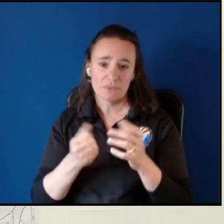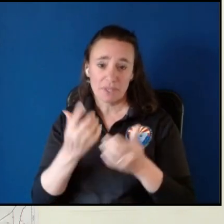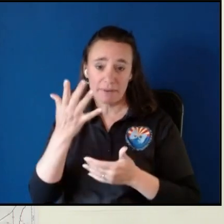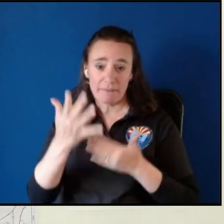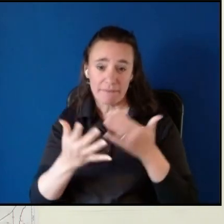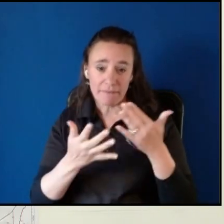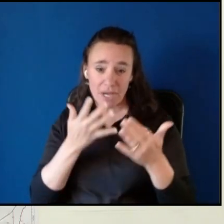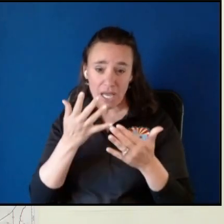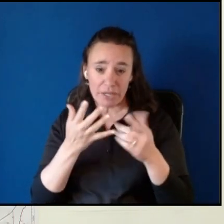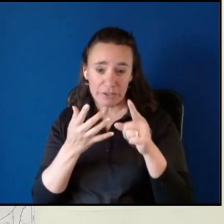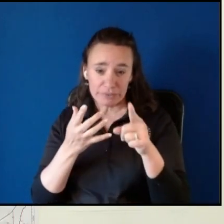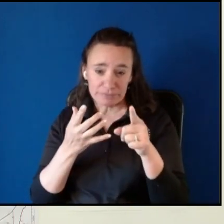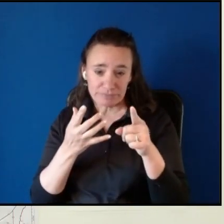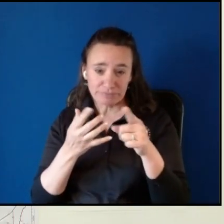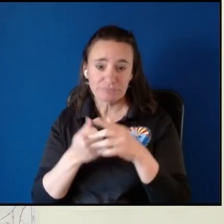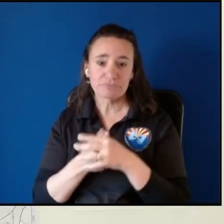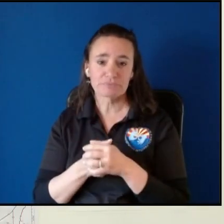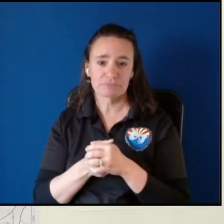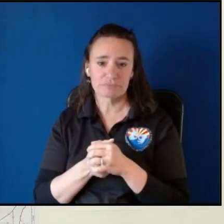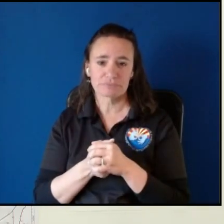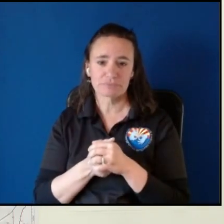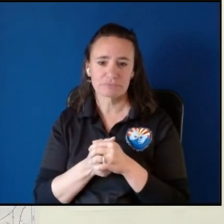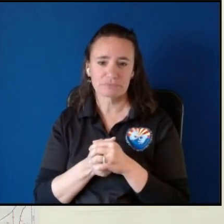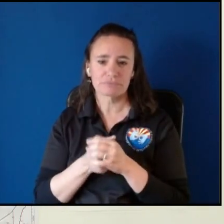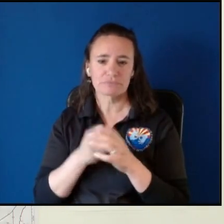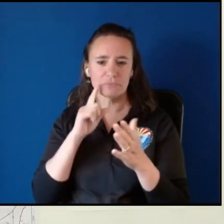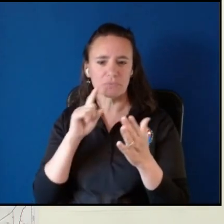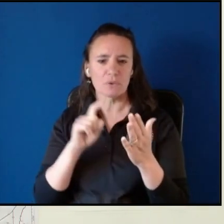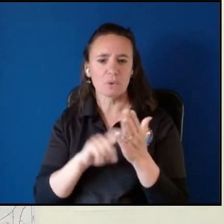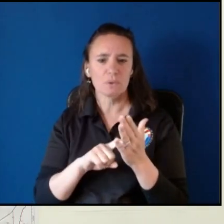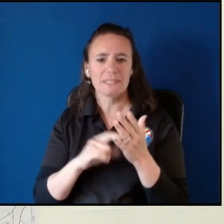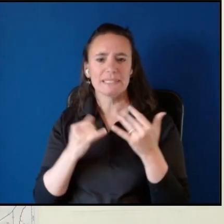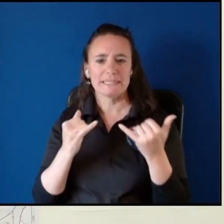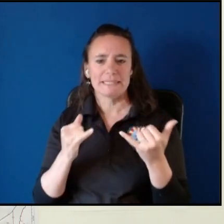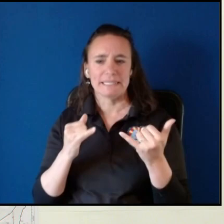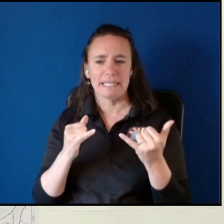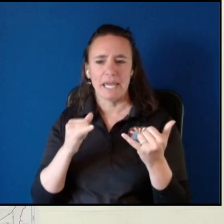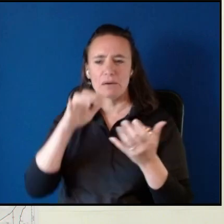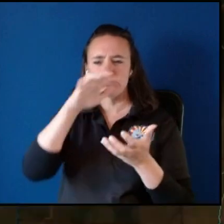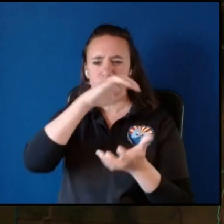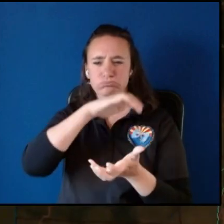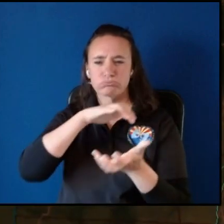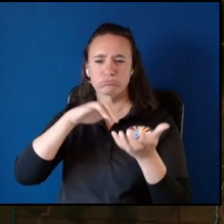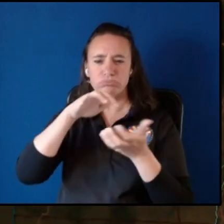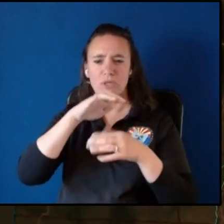and you can see that today we have low clouds on the eastern and the western side of the Sangre de Cristo's